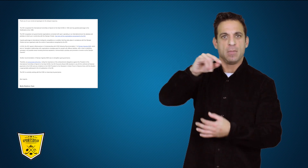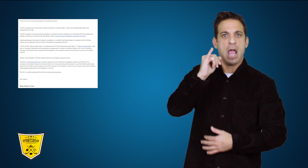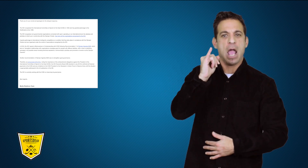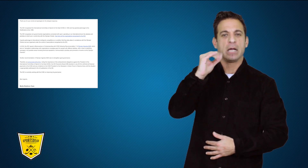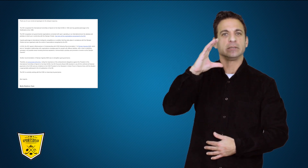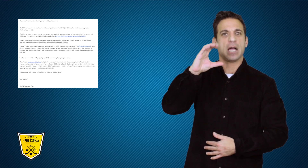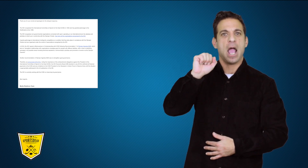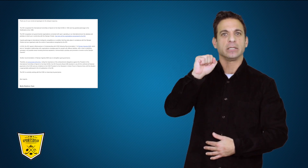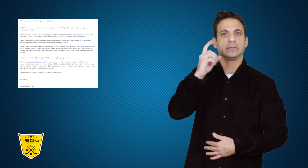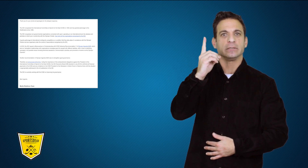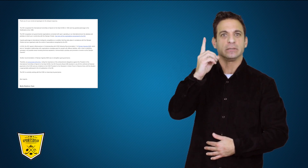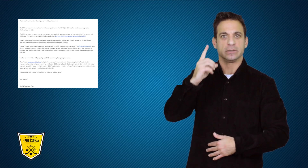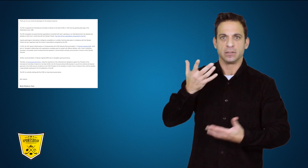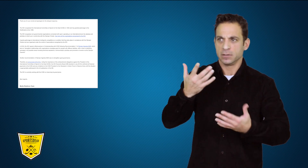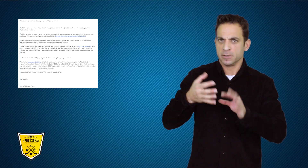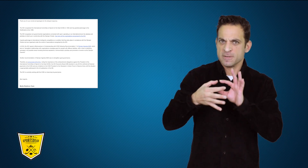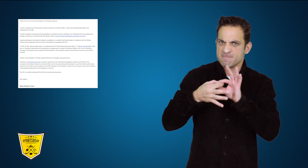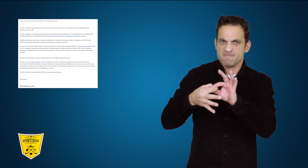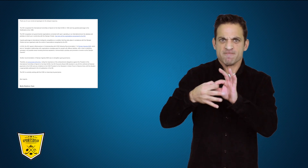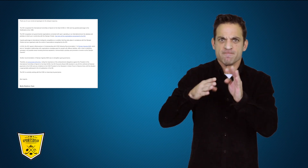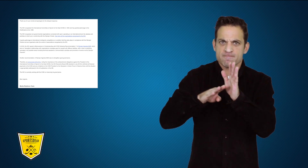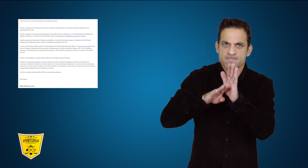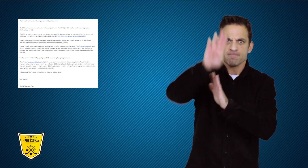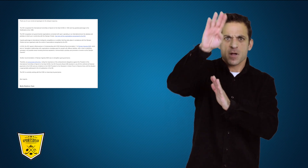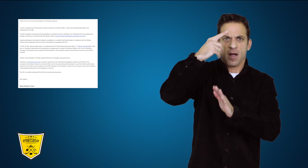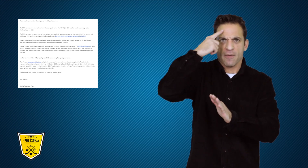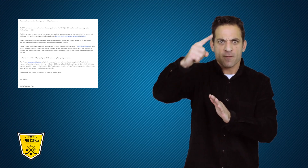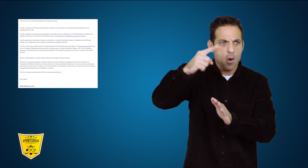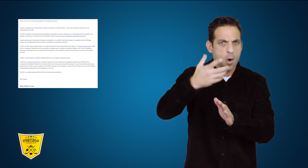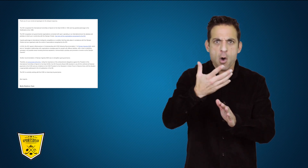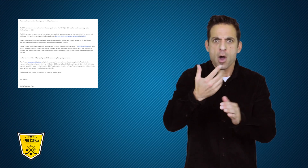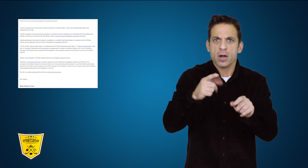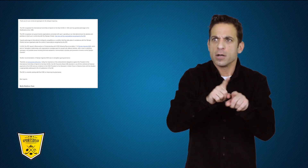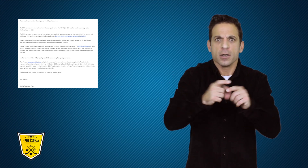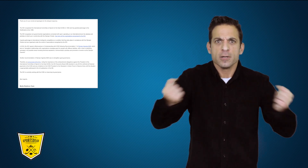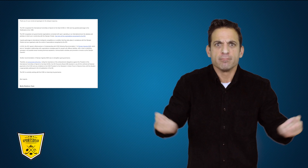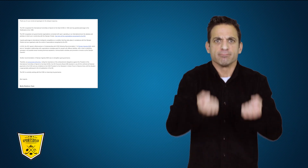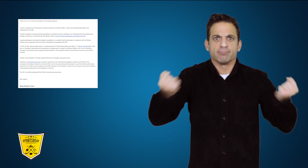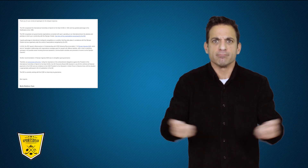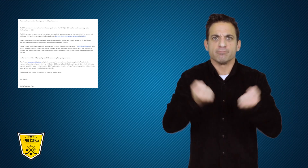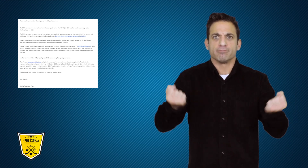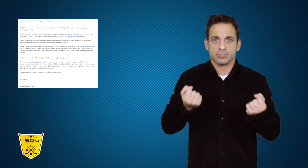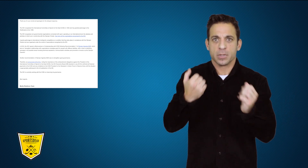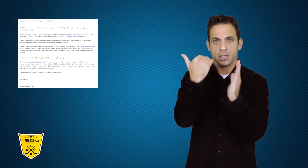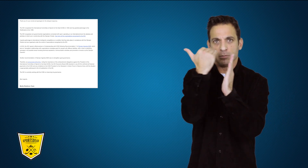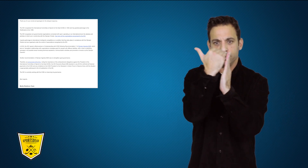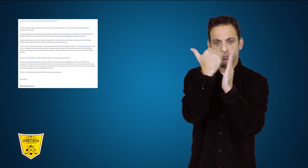with ICSD to strengthen their relationship and work together